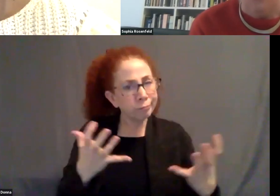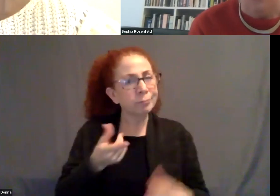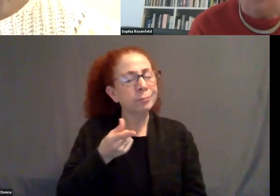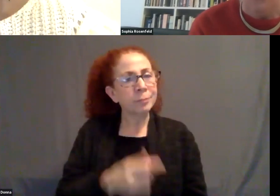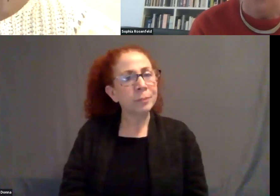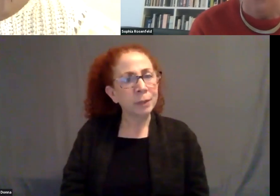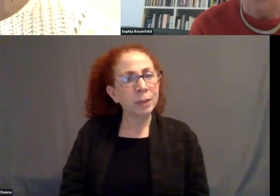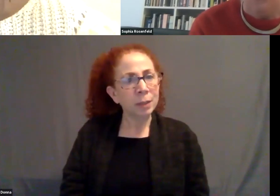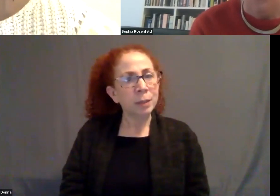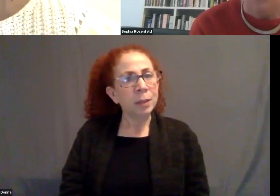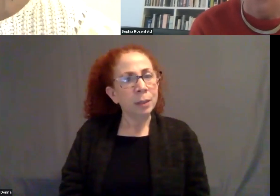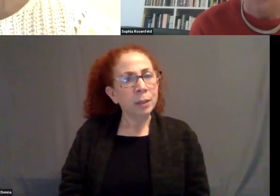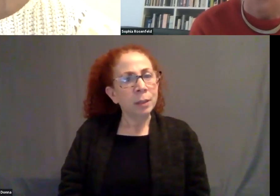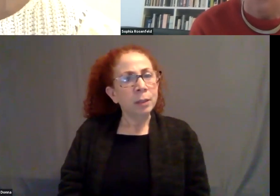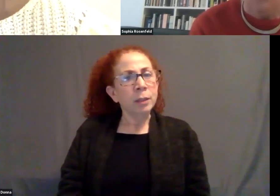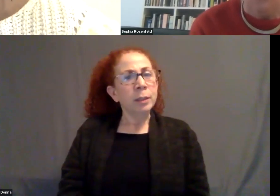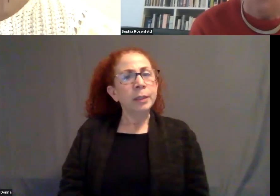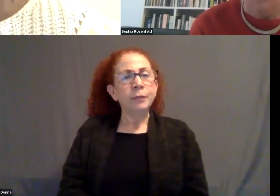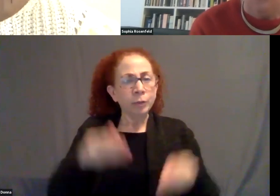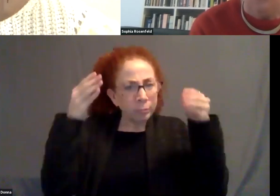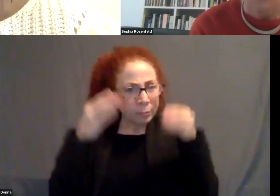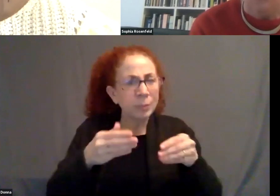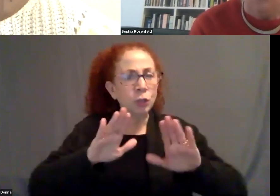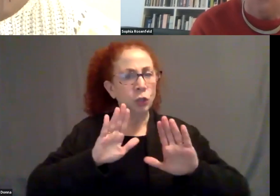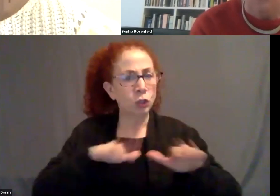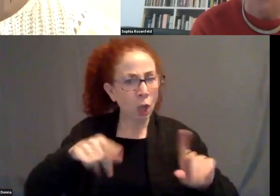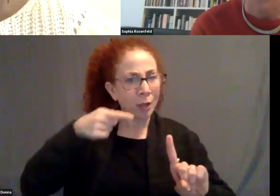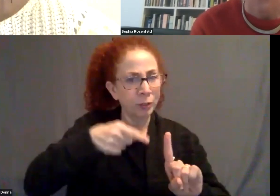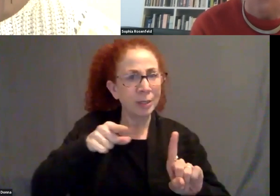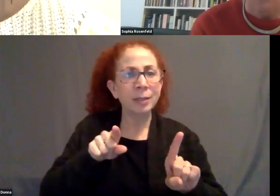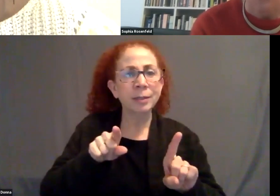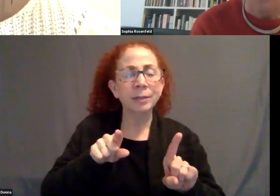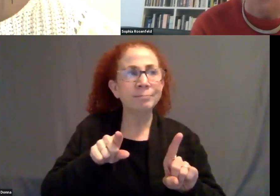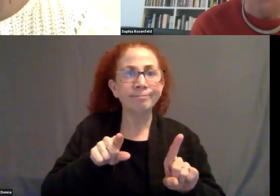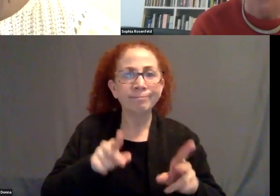starting with the child as the subject of the imagination,